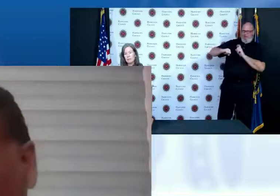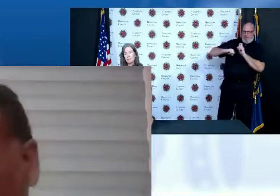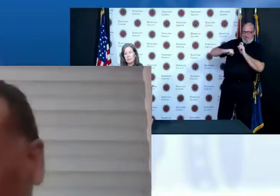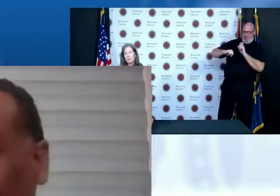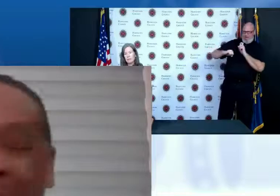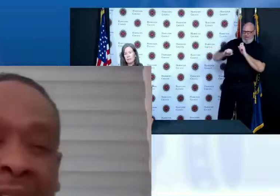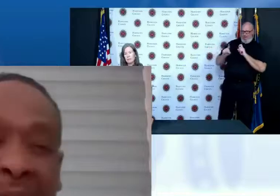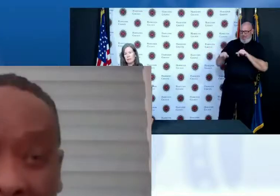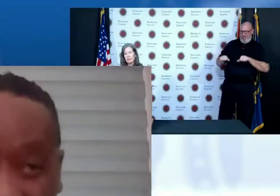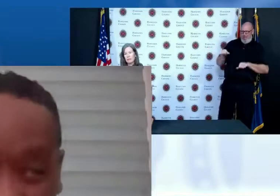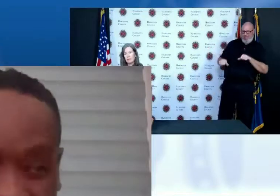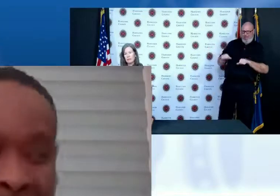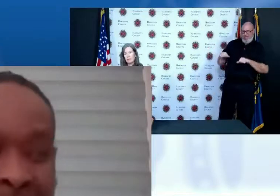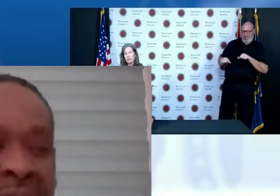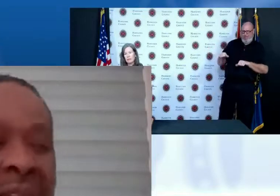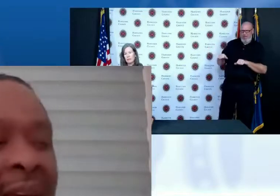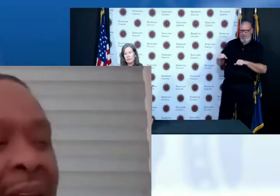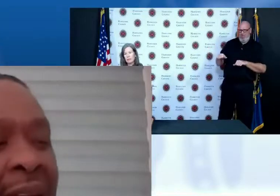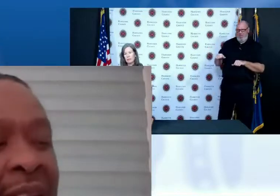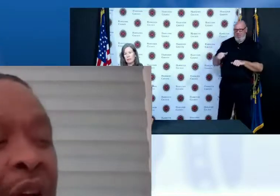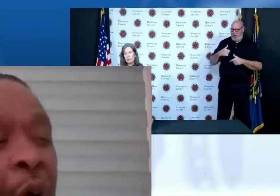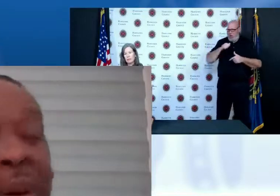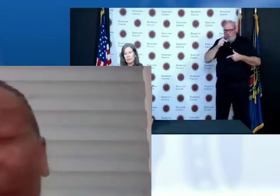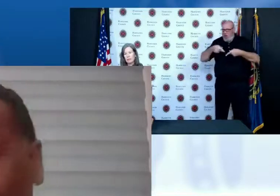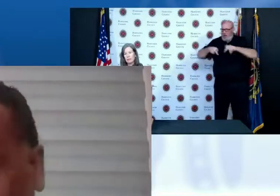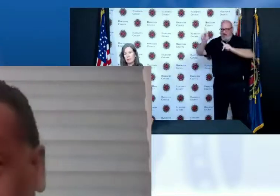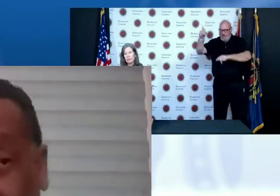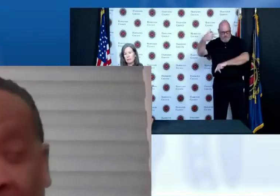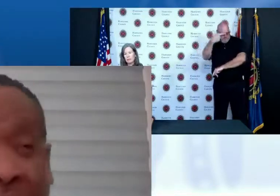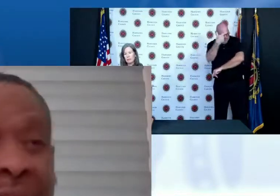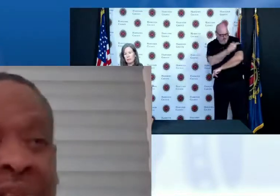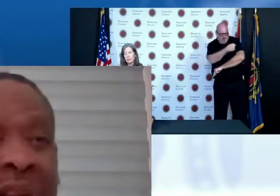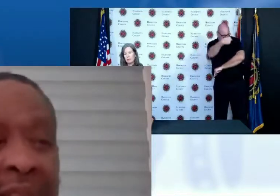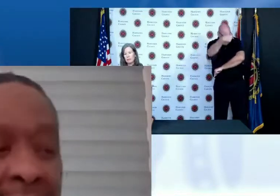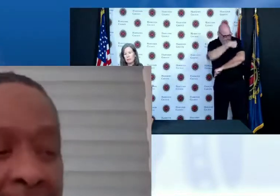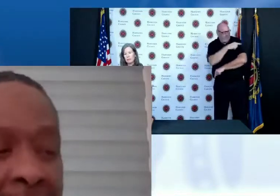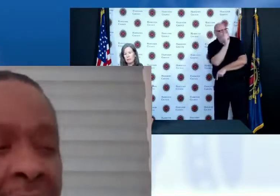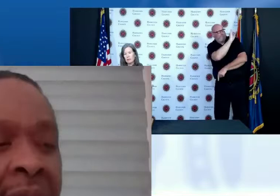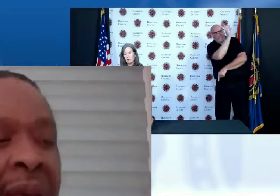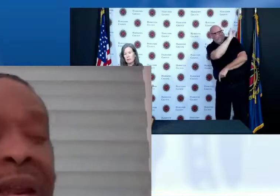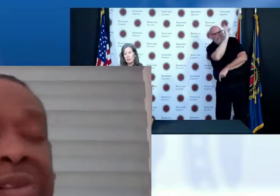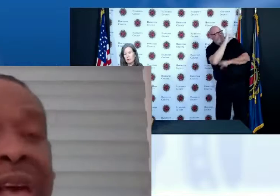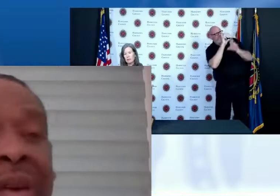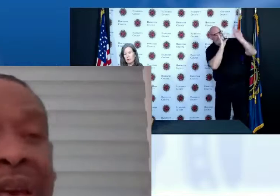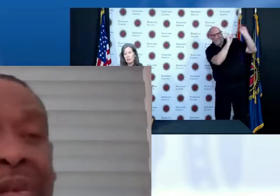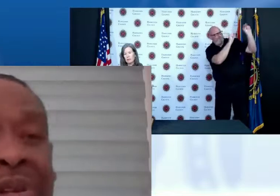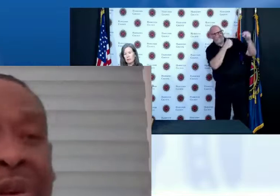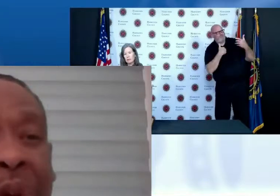anything in my body and you know but I listen I want to listen to the data and as I begin to